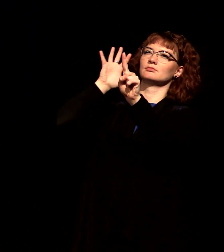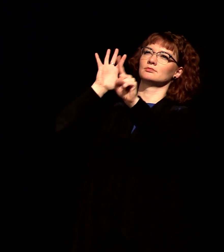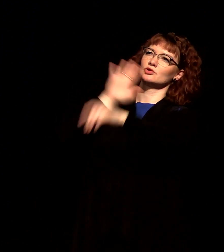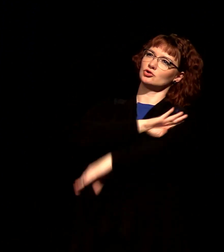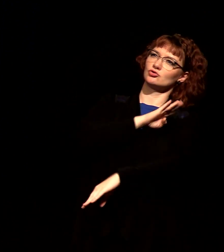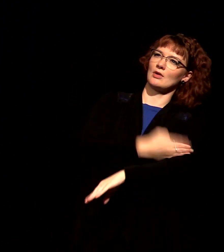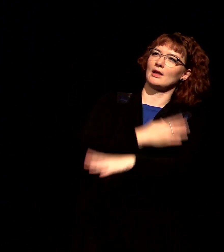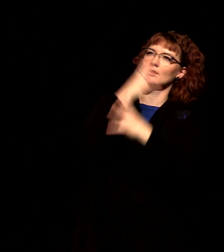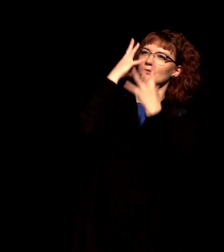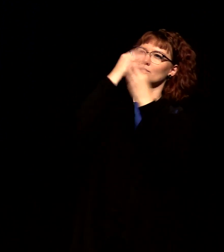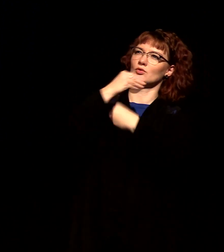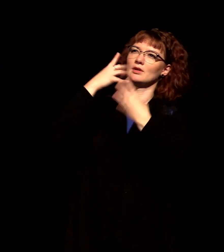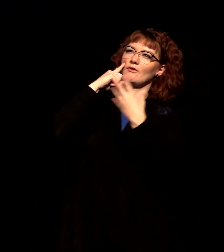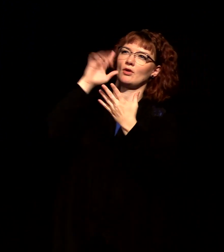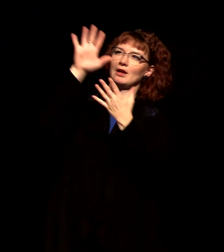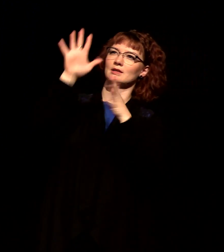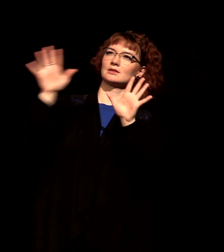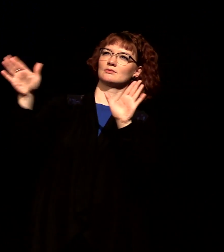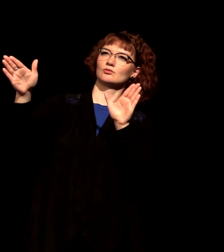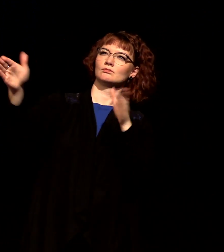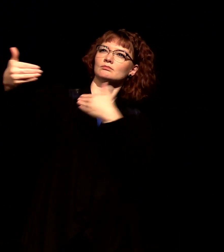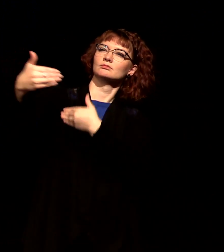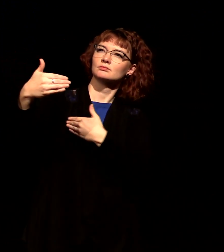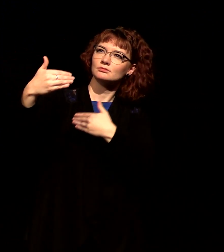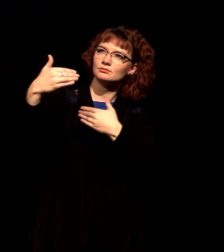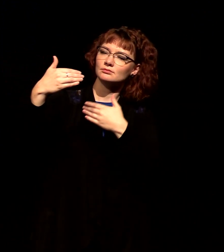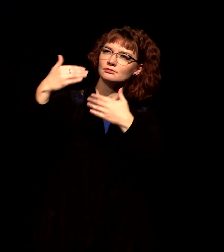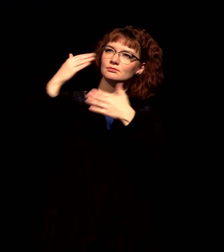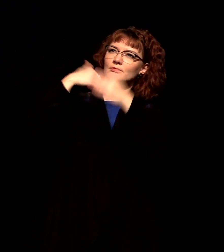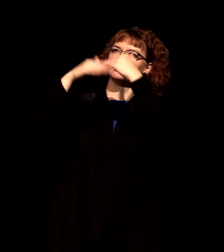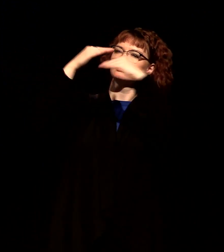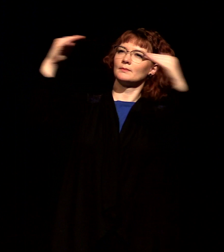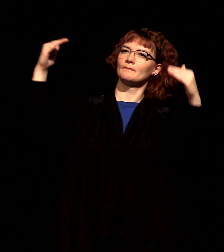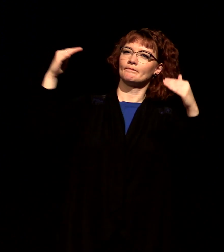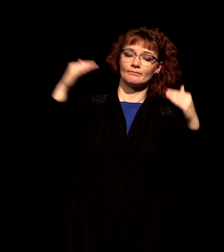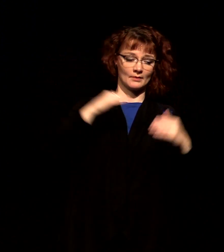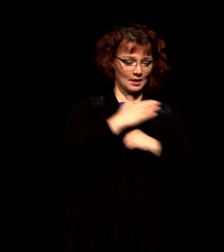recognize the Lord. Recognize that the Lord is glorious and